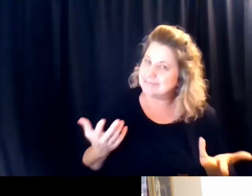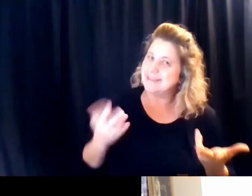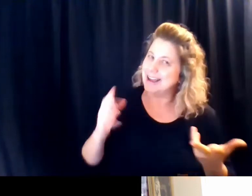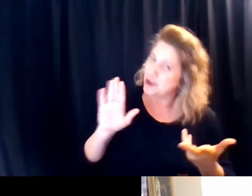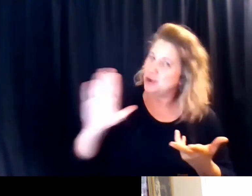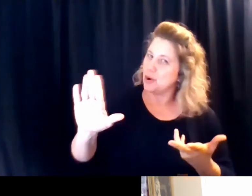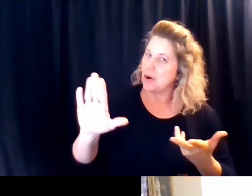Judith Heumann: Where I am